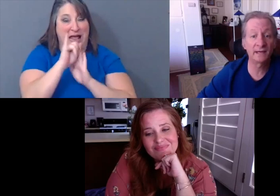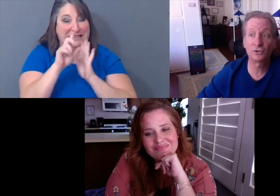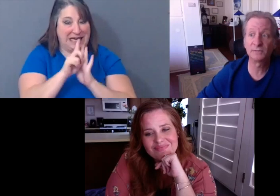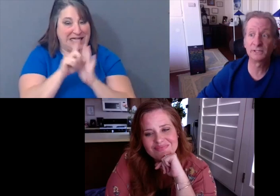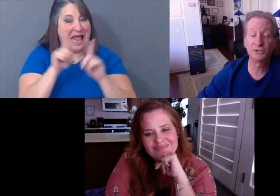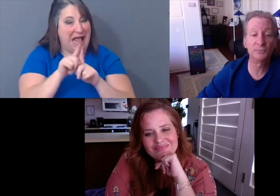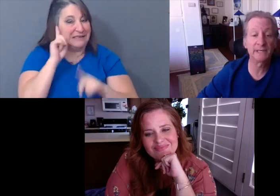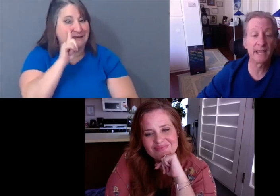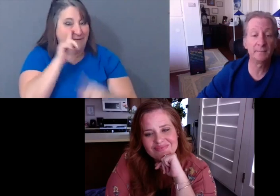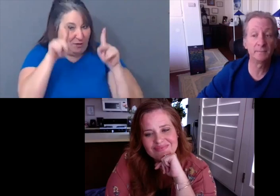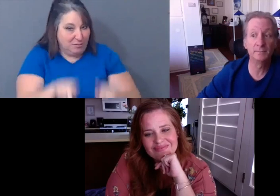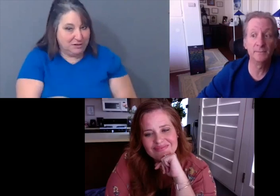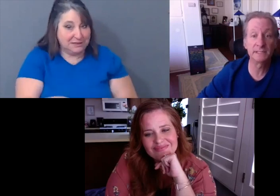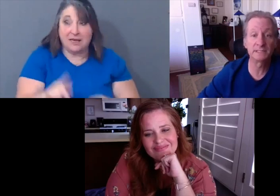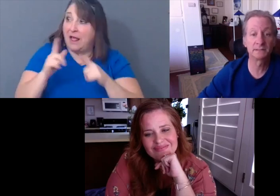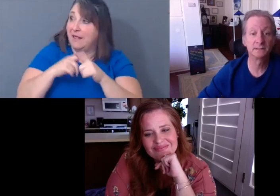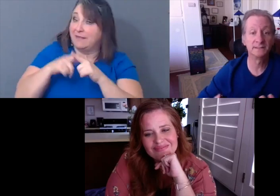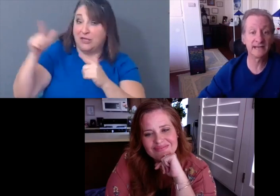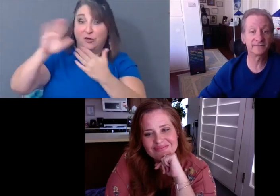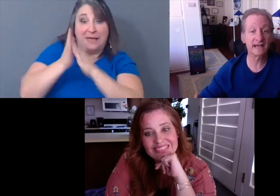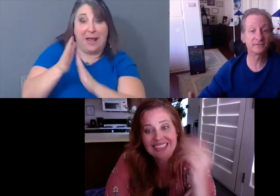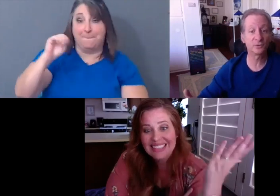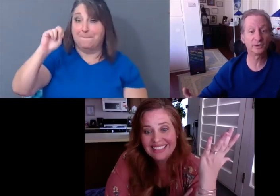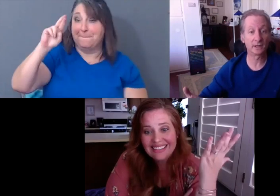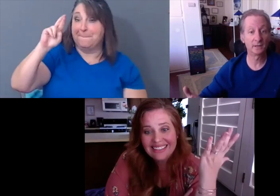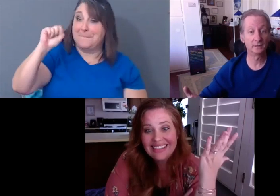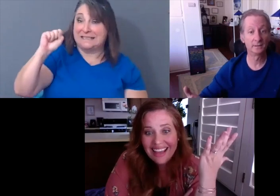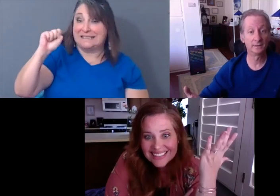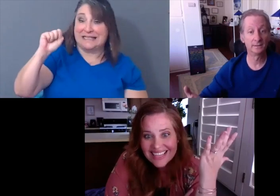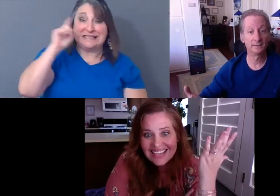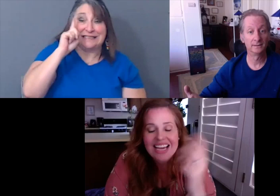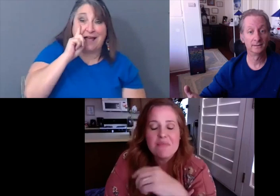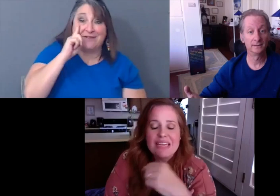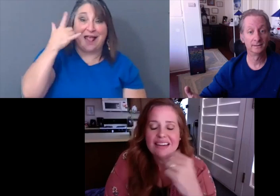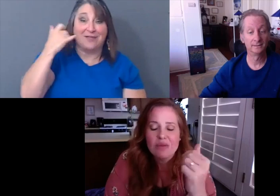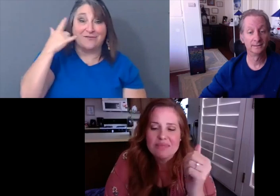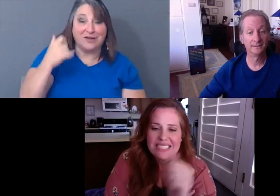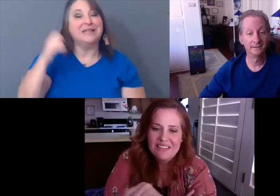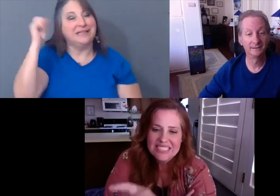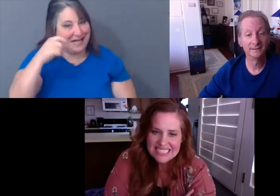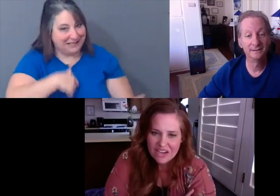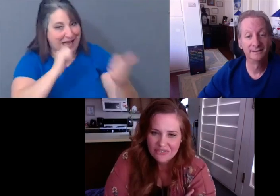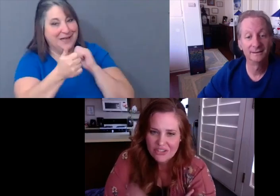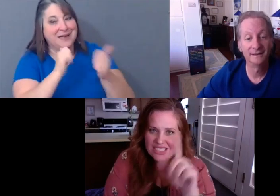And ultimately became Ms. Deaf California. Yes, yes, I competed, I was Miss Deaf C Sun first,